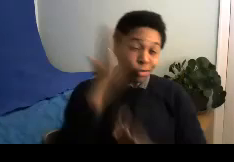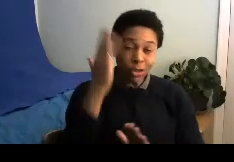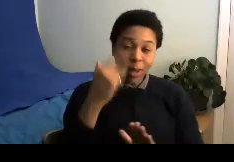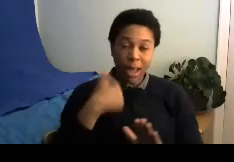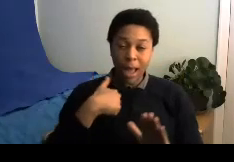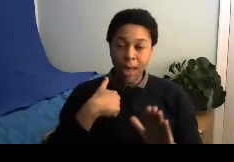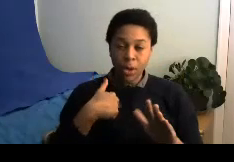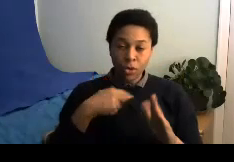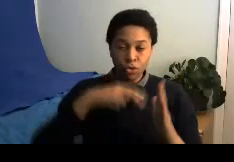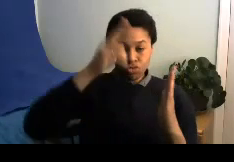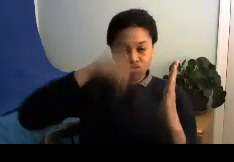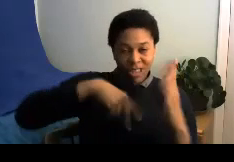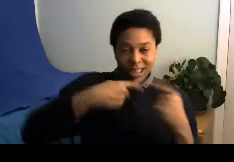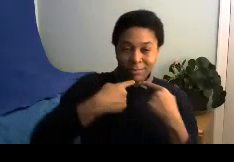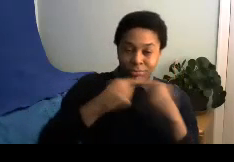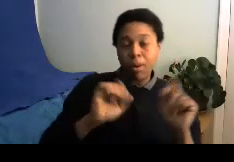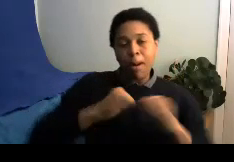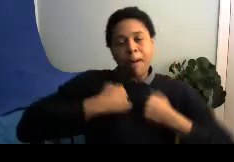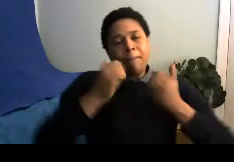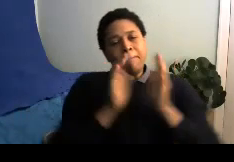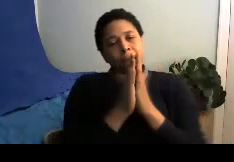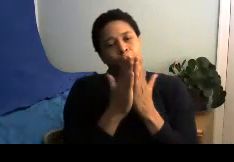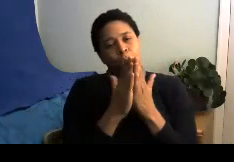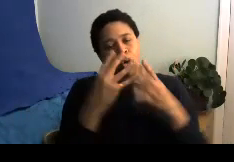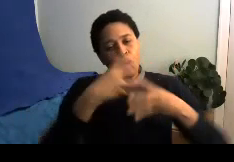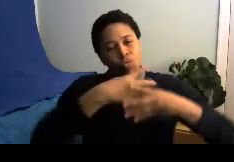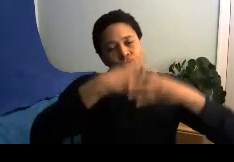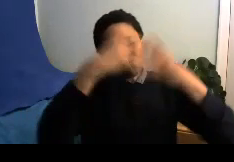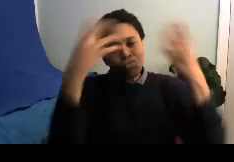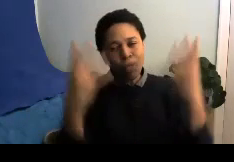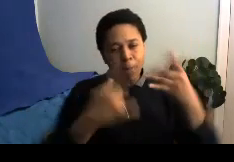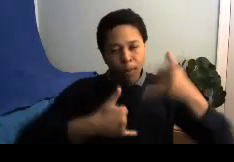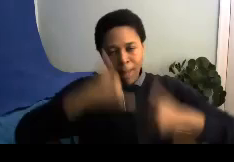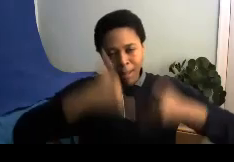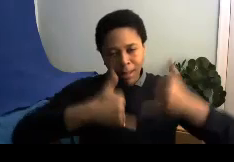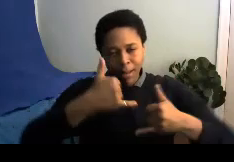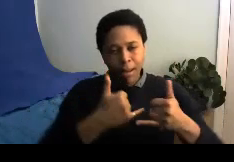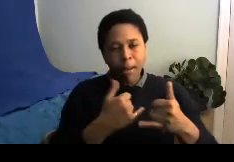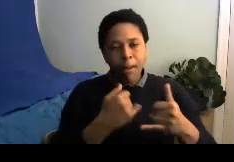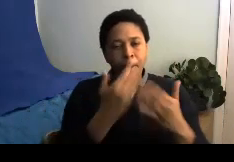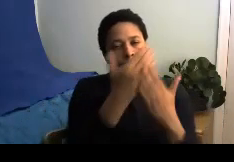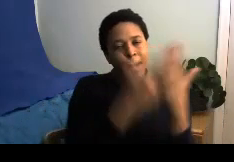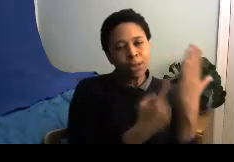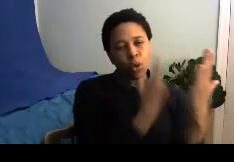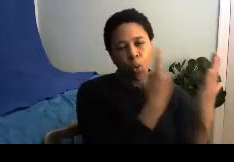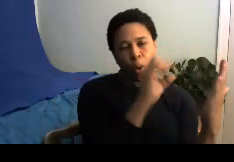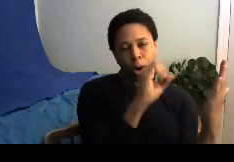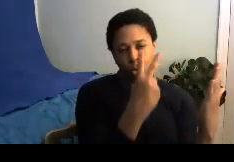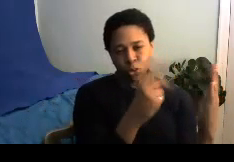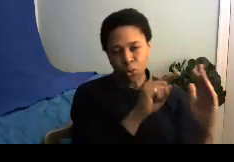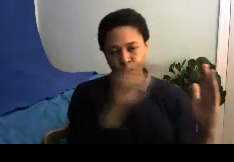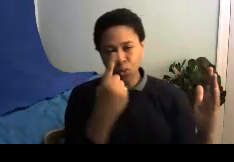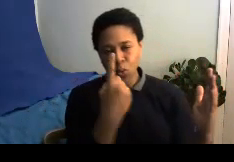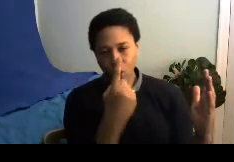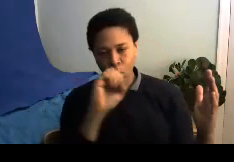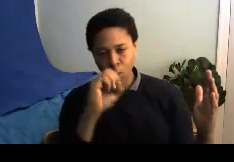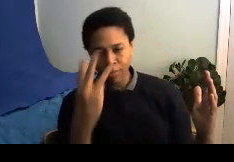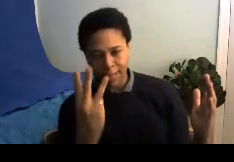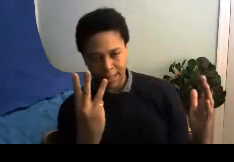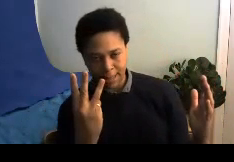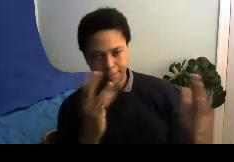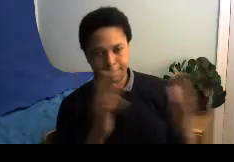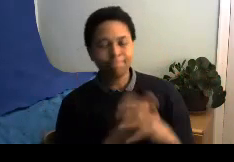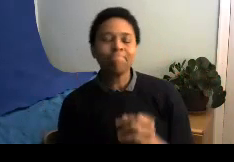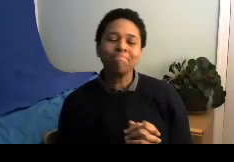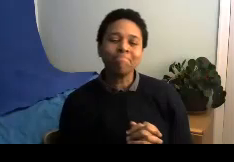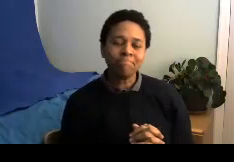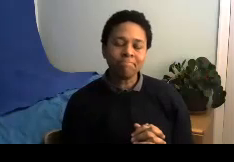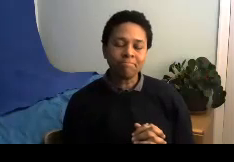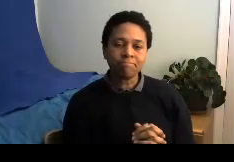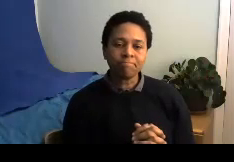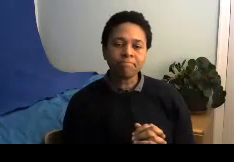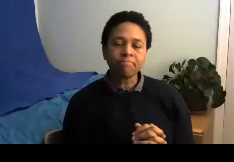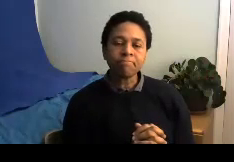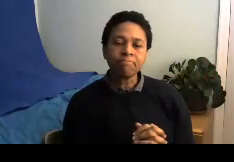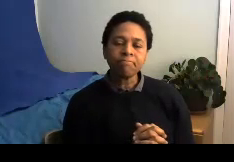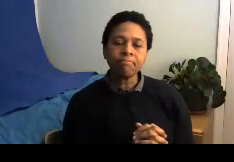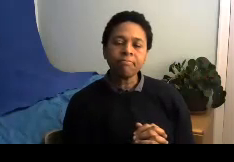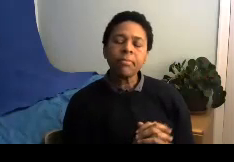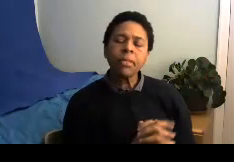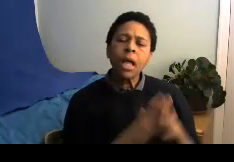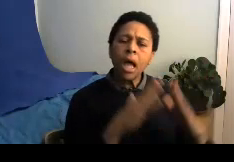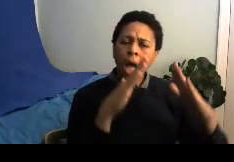Rainbow Milk, pages 102 to 103. At home, he confined himself to